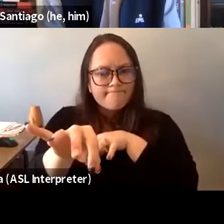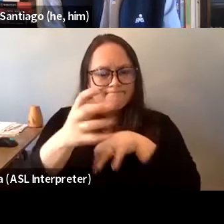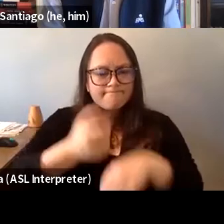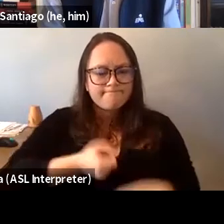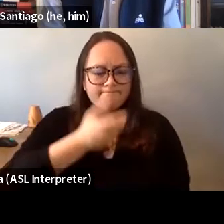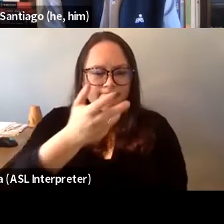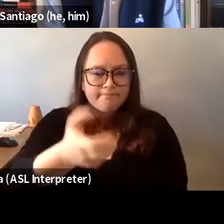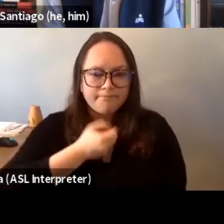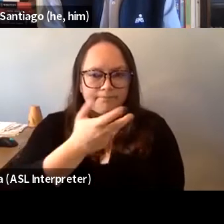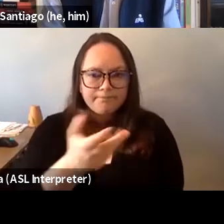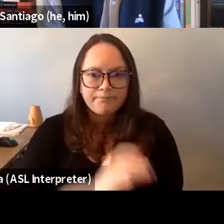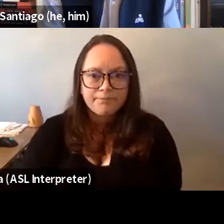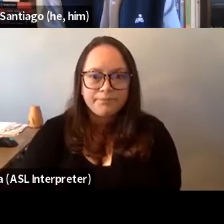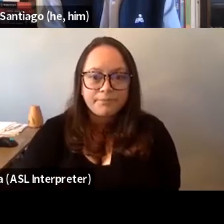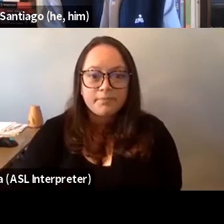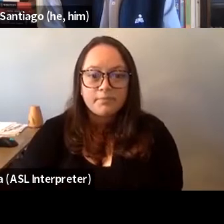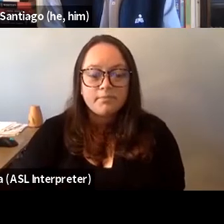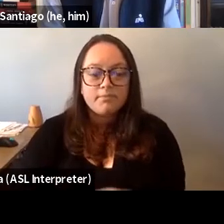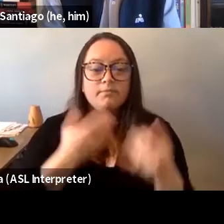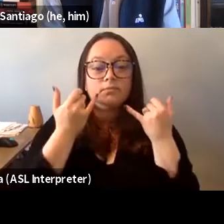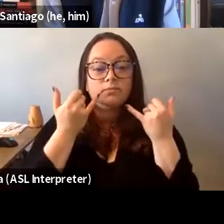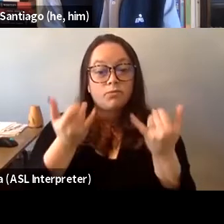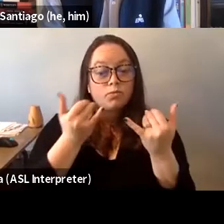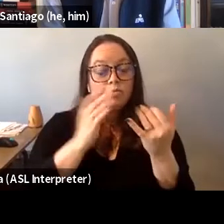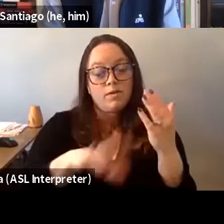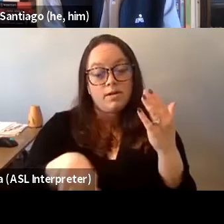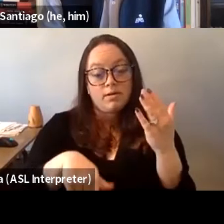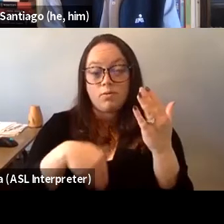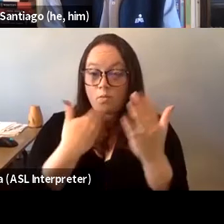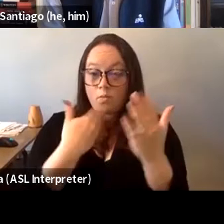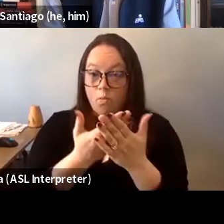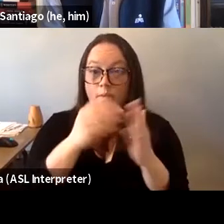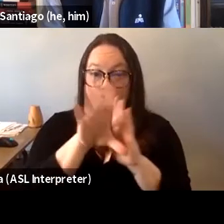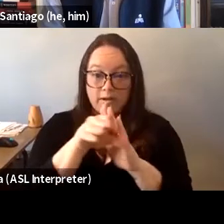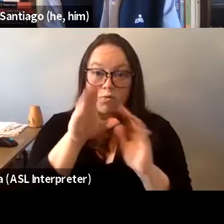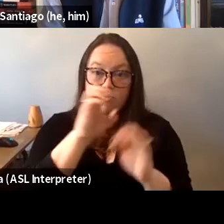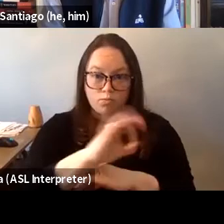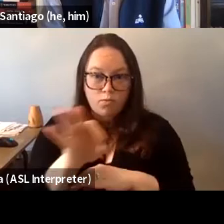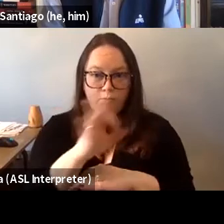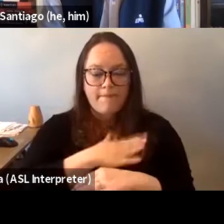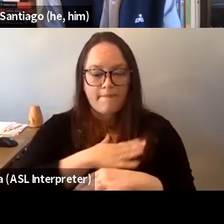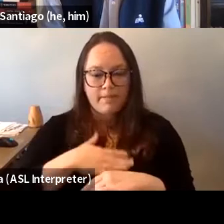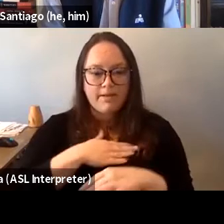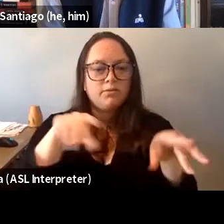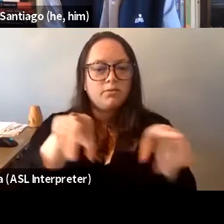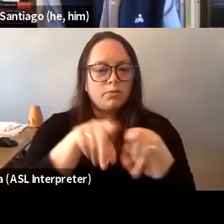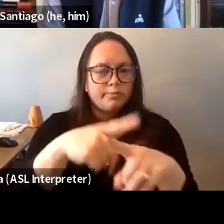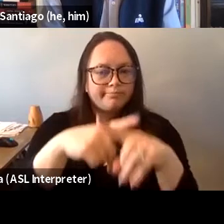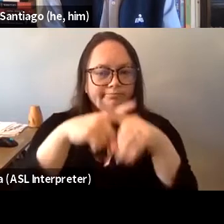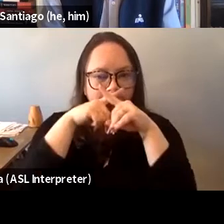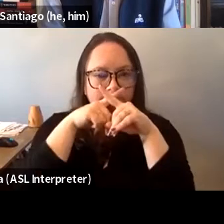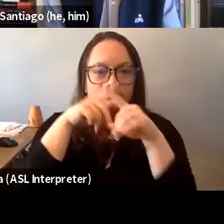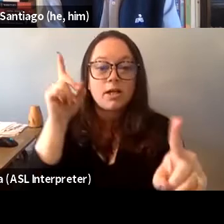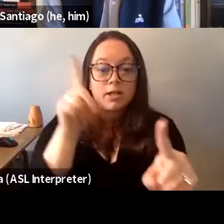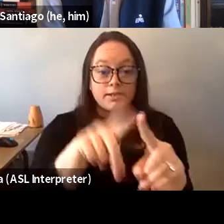like to ask that everyone please turn off your video and remain muted until the Q&A. Out of consideration for our folks using